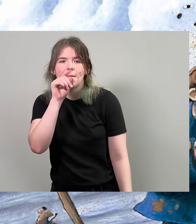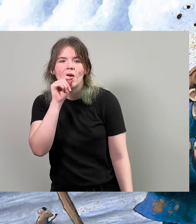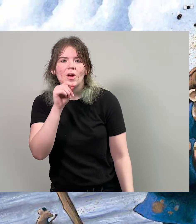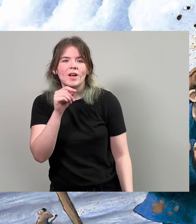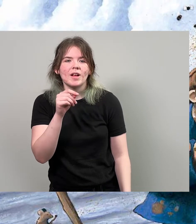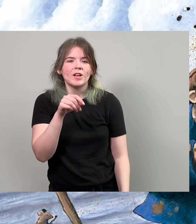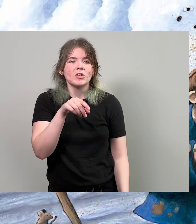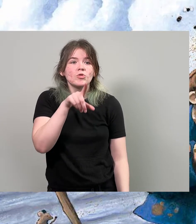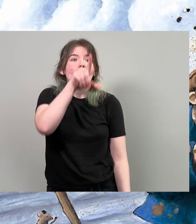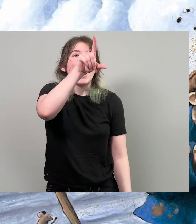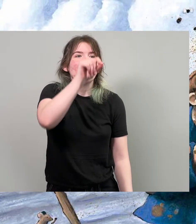"SQUAWK!!" scream parrot Polly.